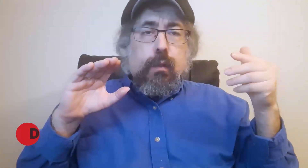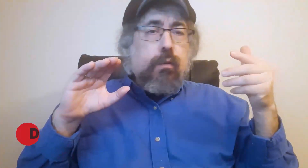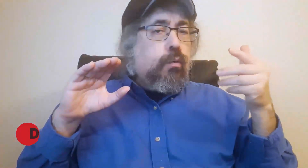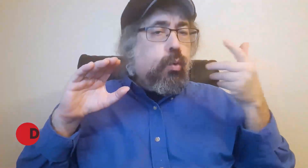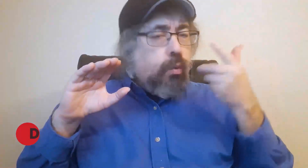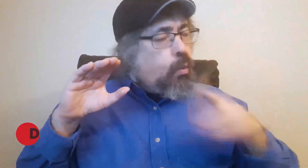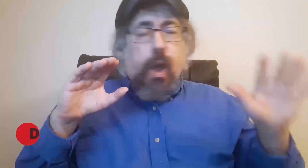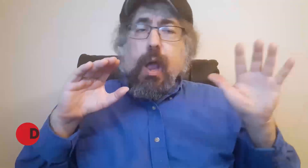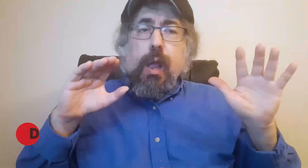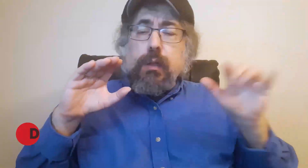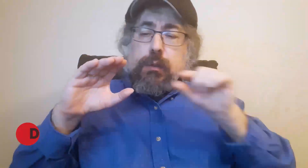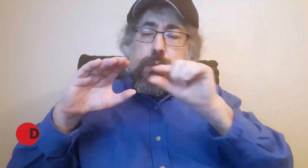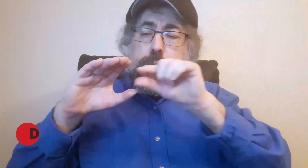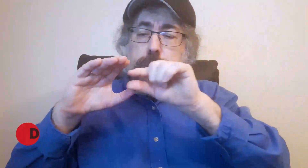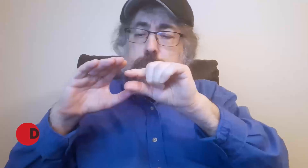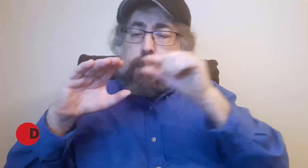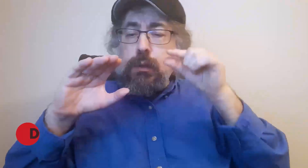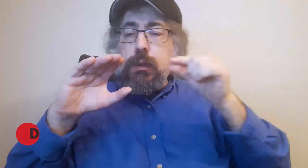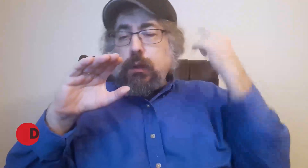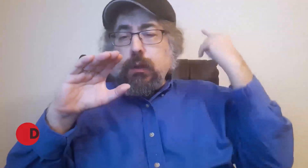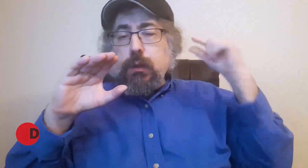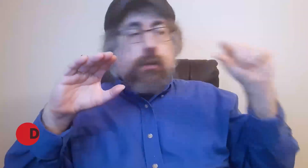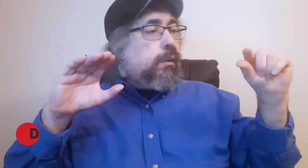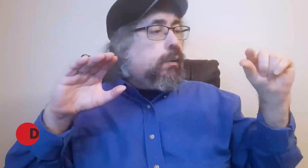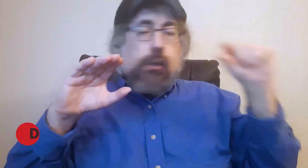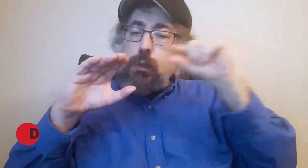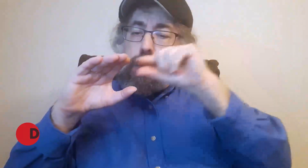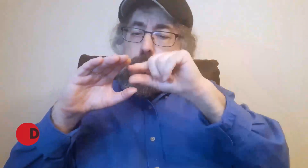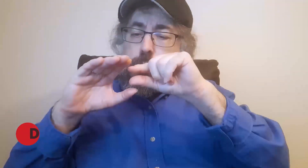We don't want them to make cuts and changes to the budget to make room for 988.